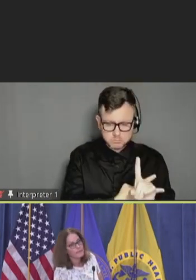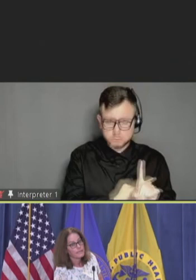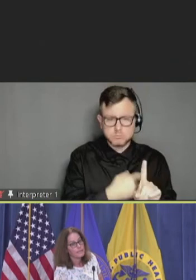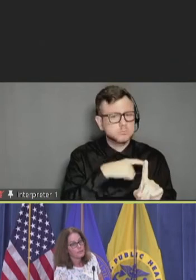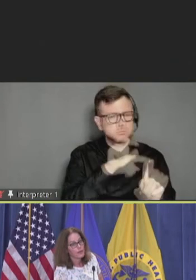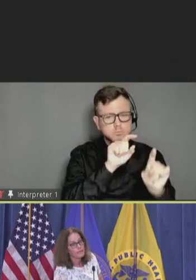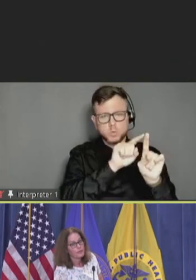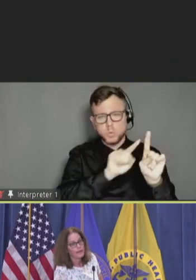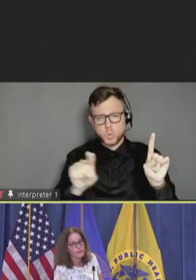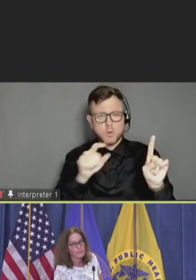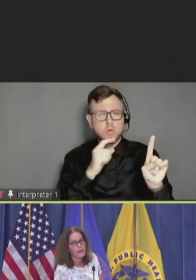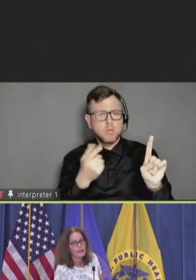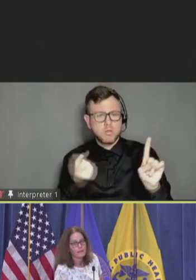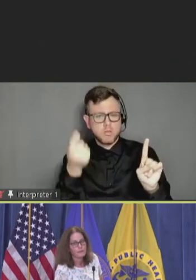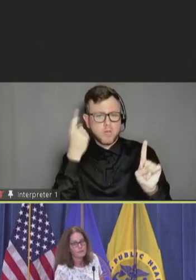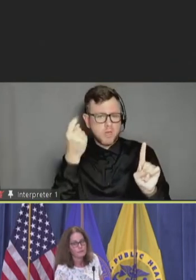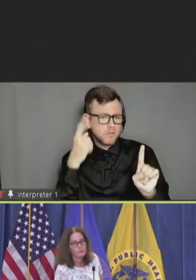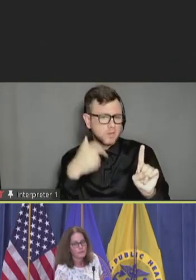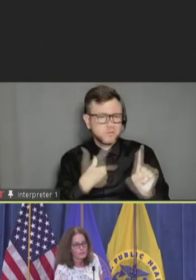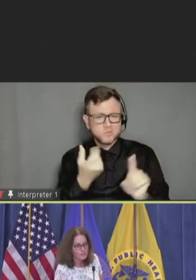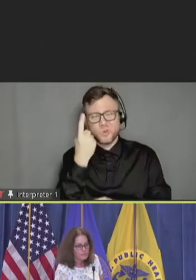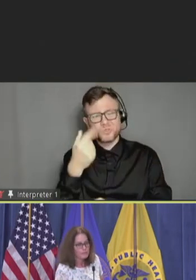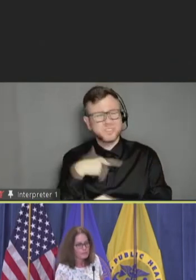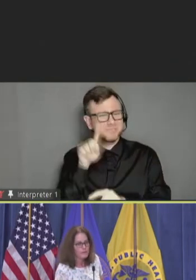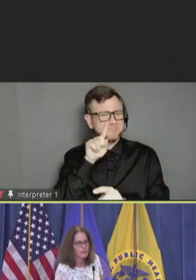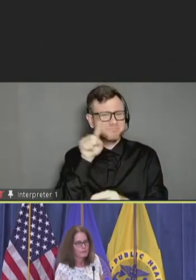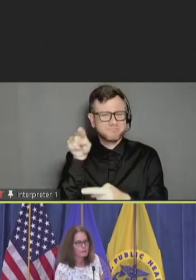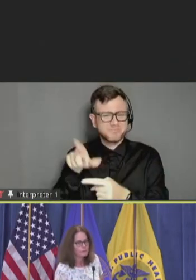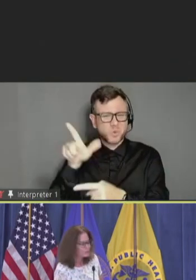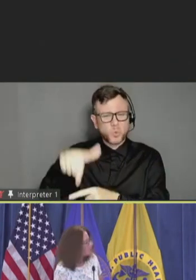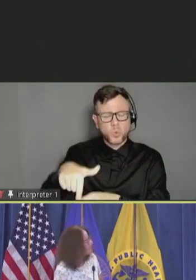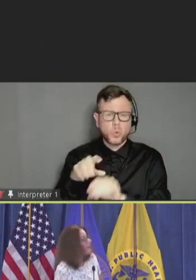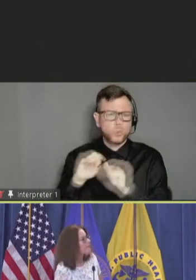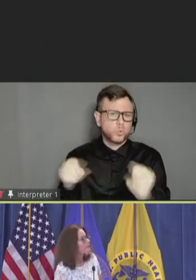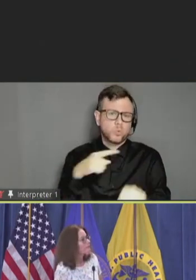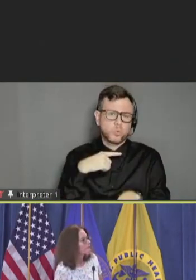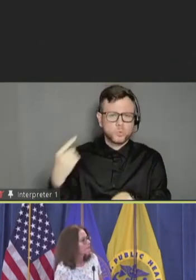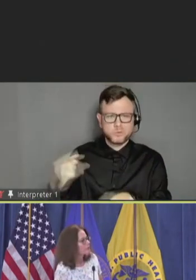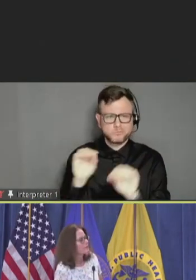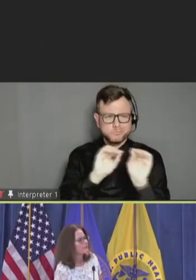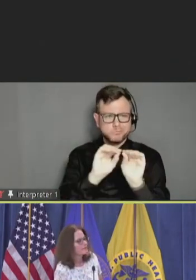signaling criteria after the bivalent booster in the 6 months to 5-year-olds -- 5 -- excuse me.